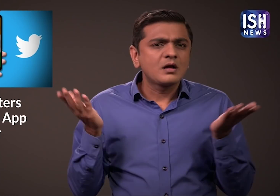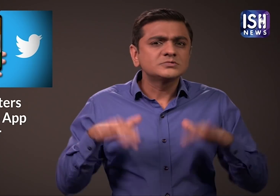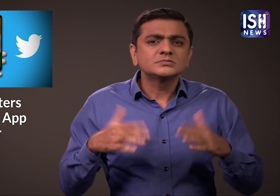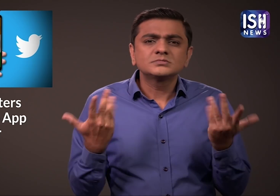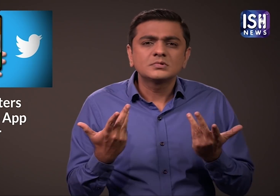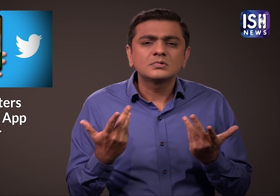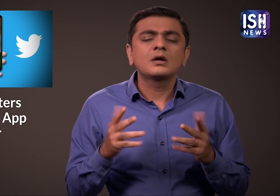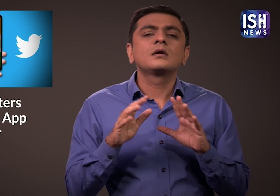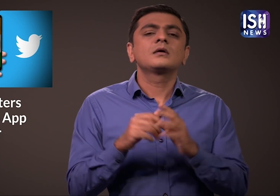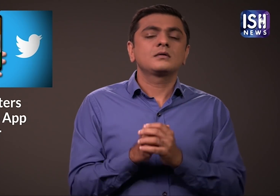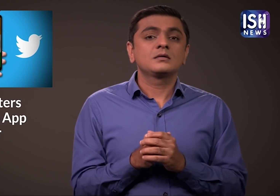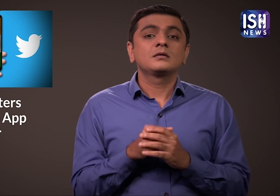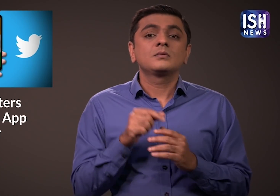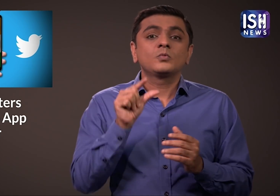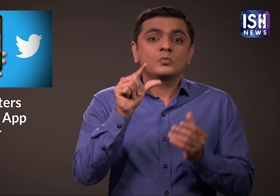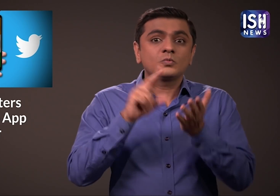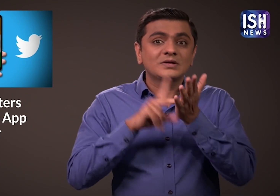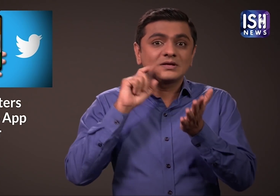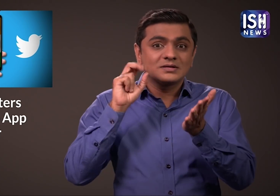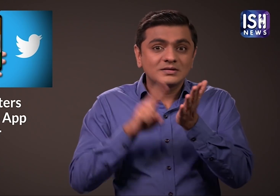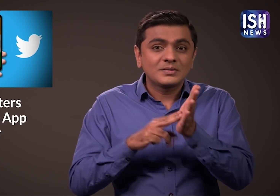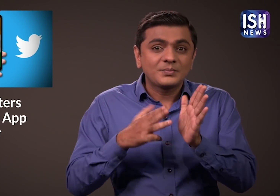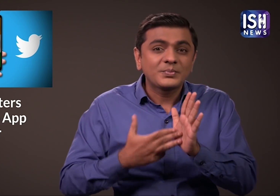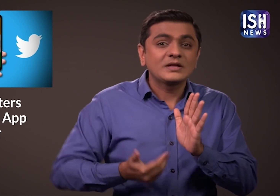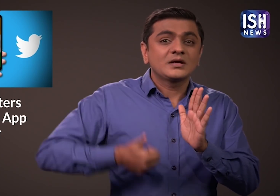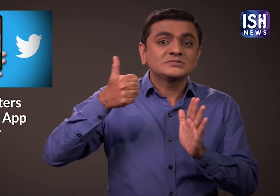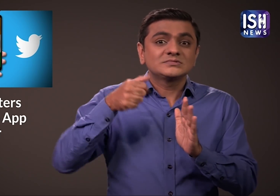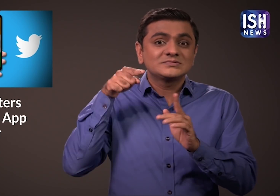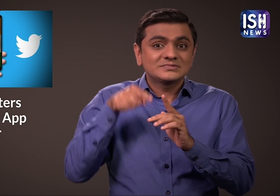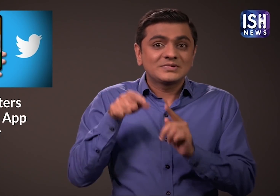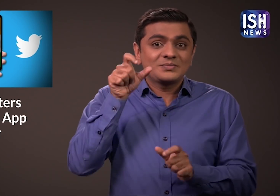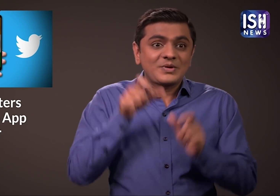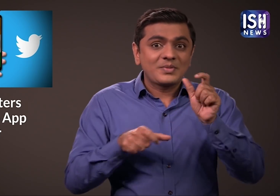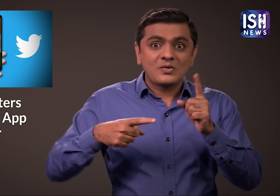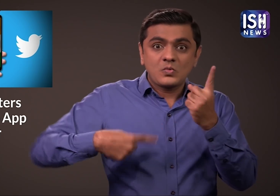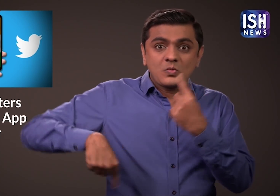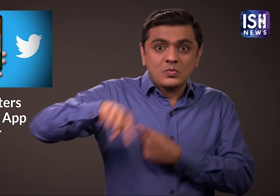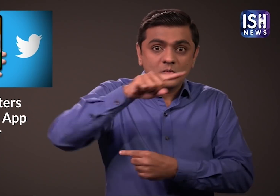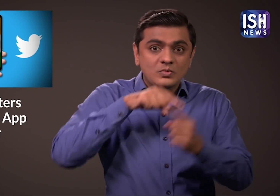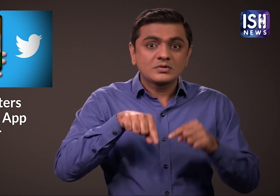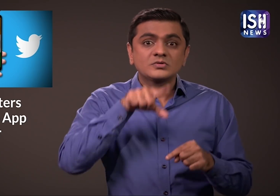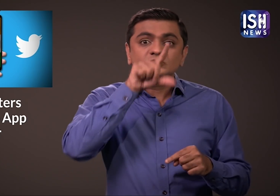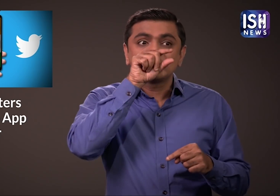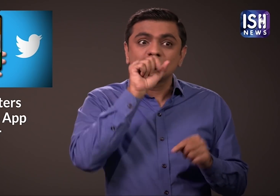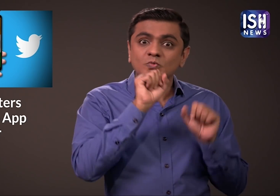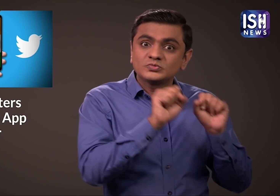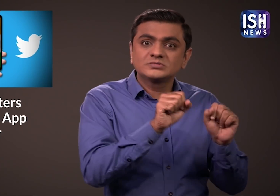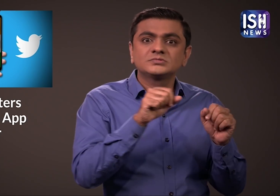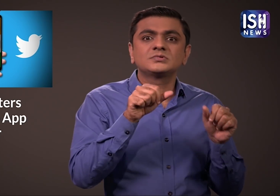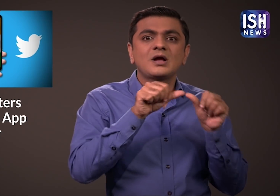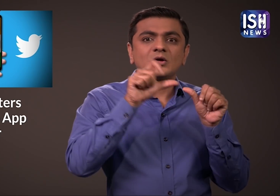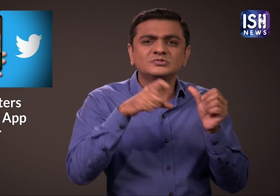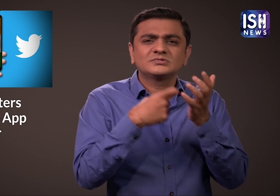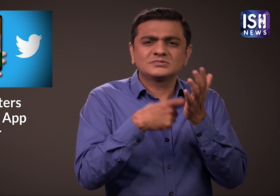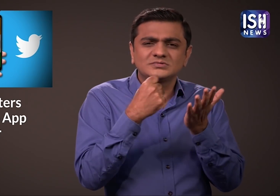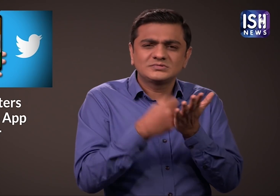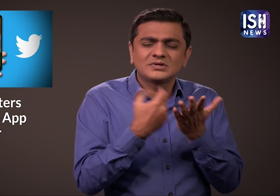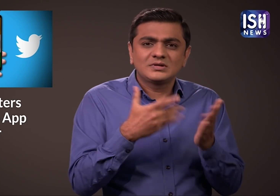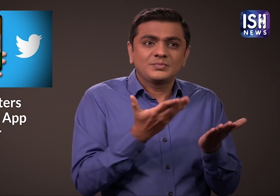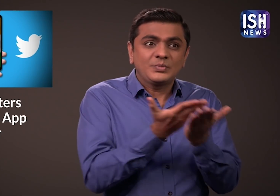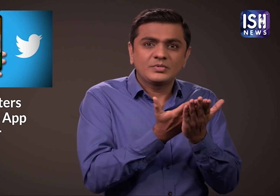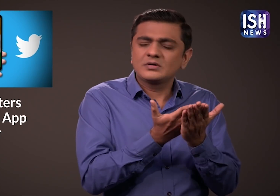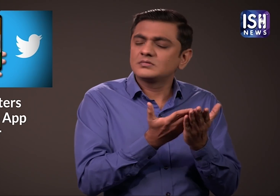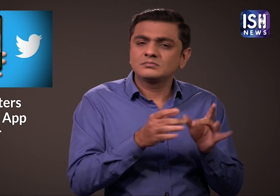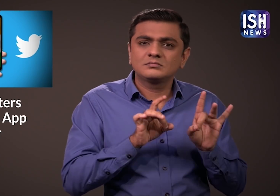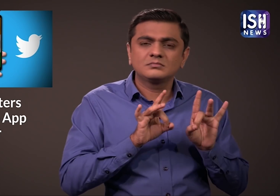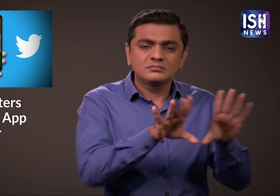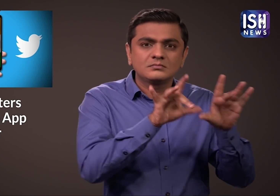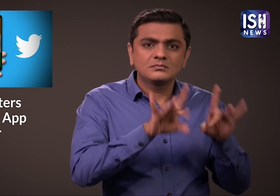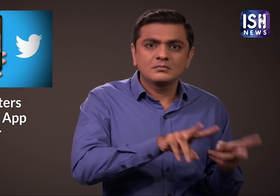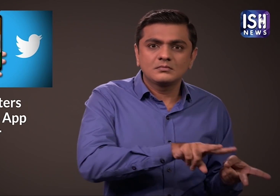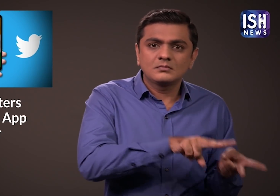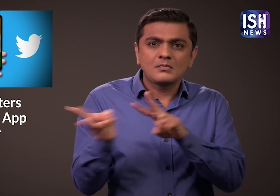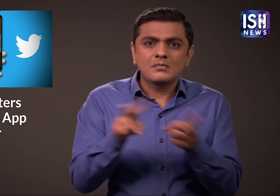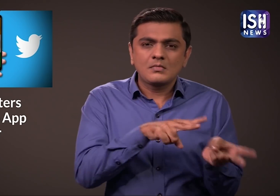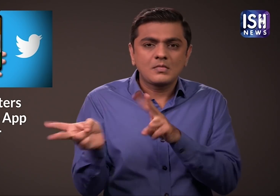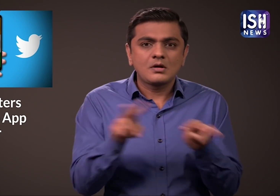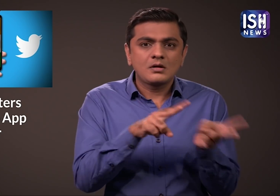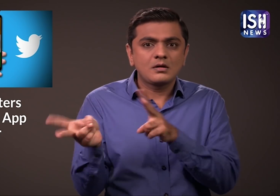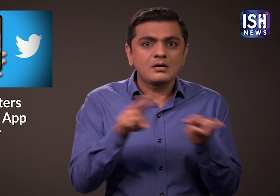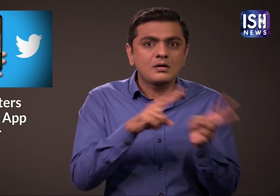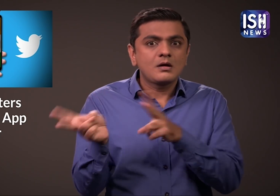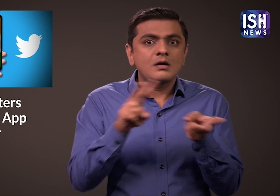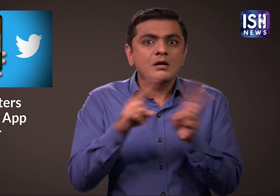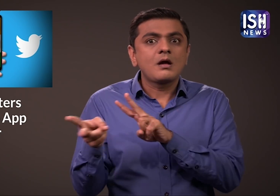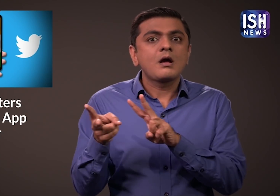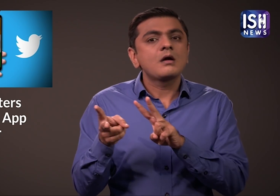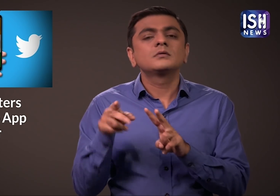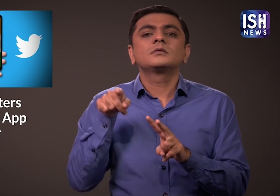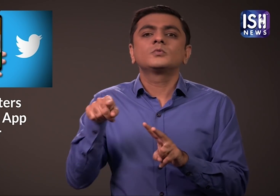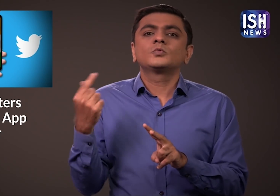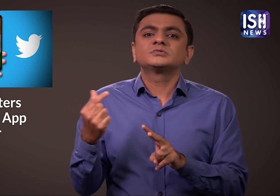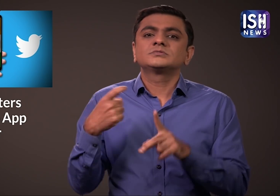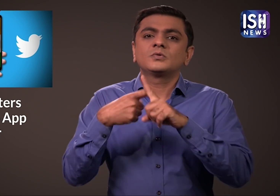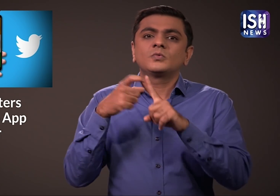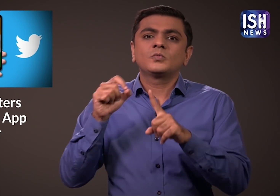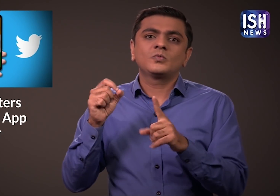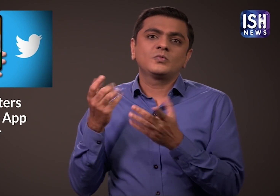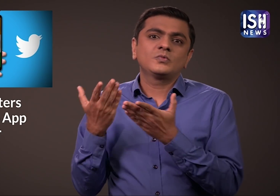This is because many Union ministers left Twitter and switched over to Koo.